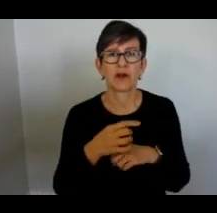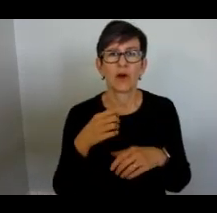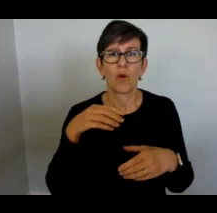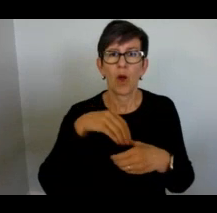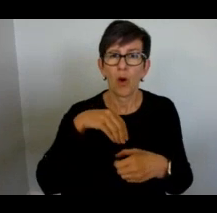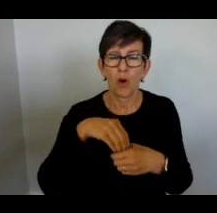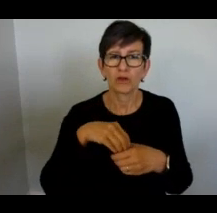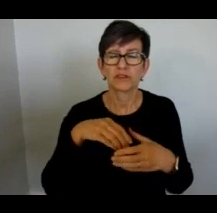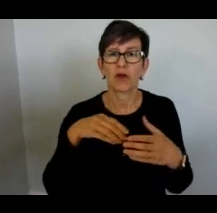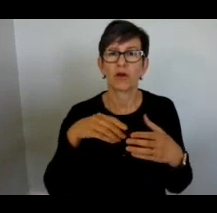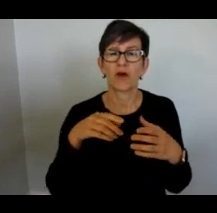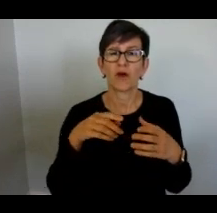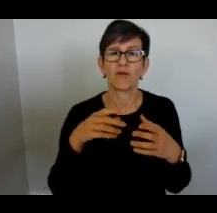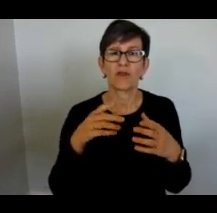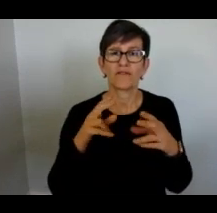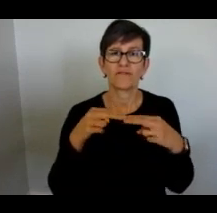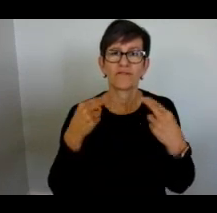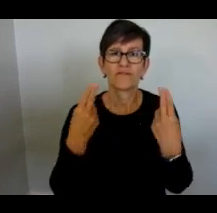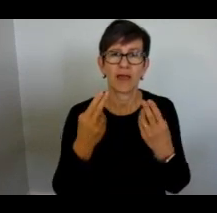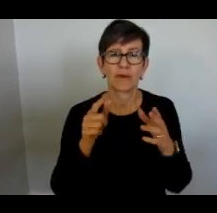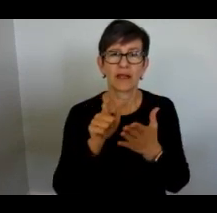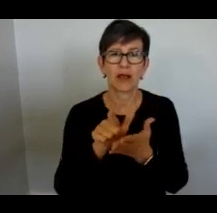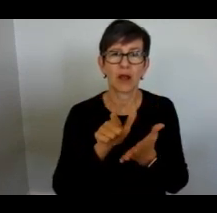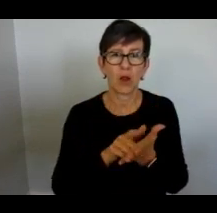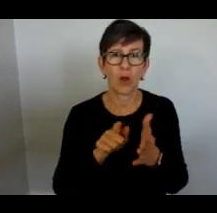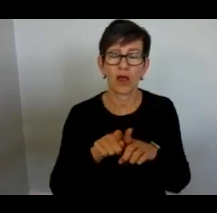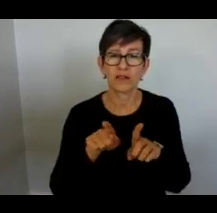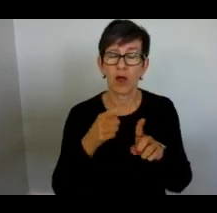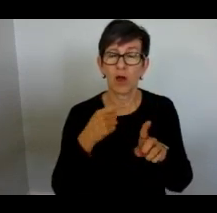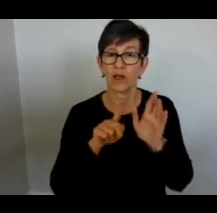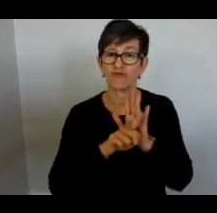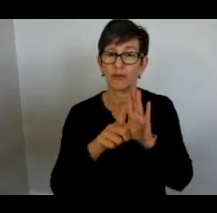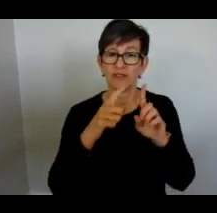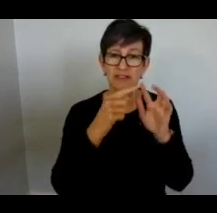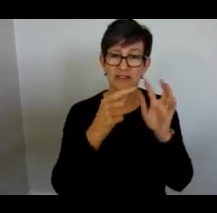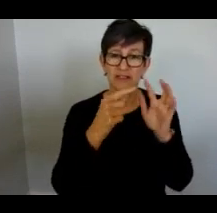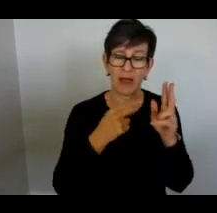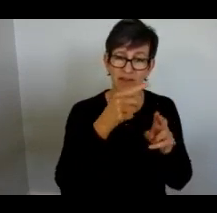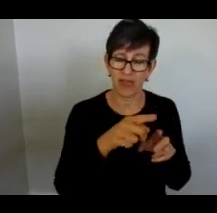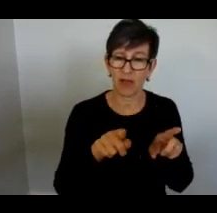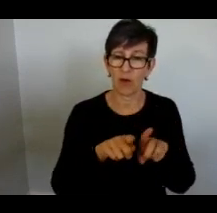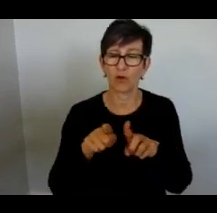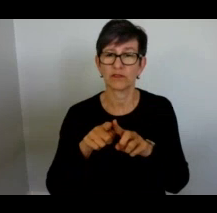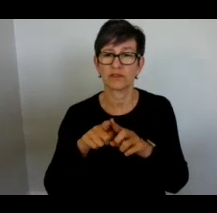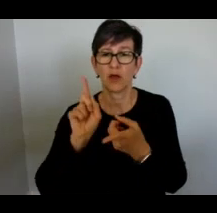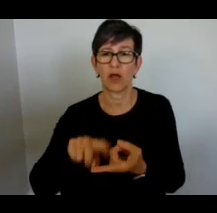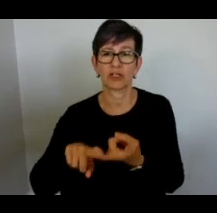matters so we represent the department for those matters as well as adoptions. And just in general,